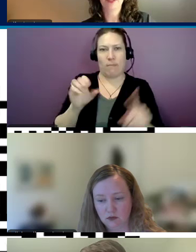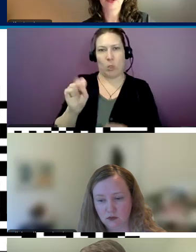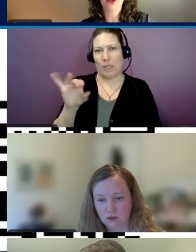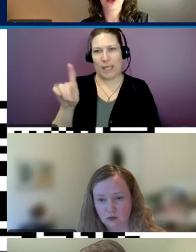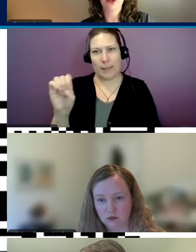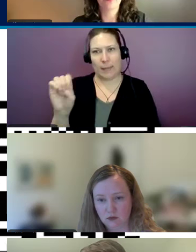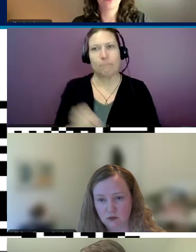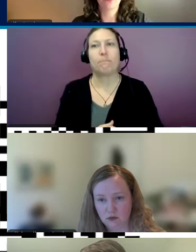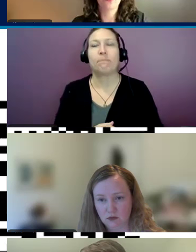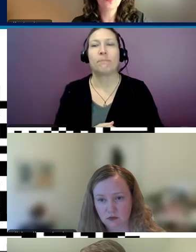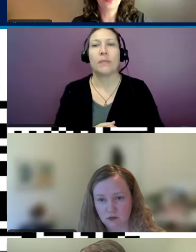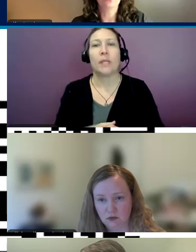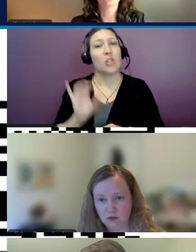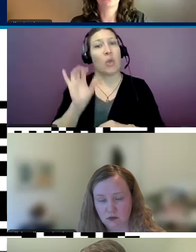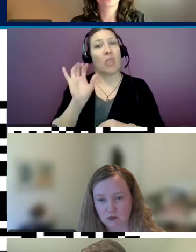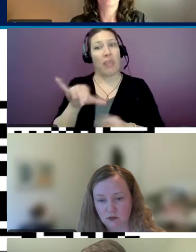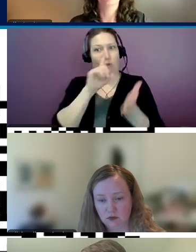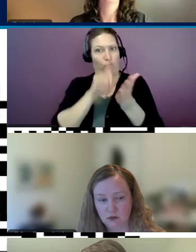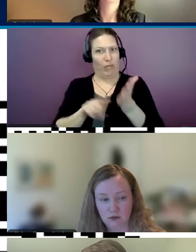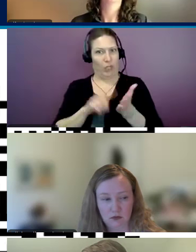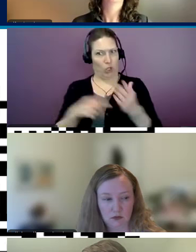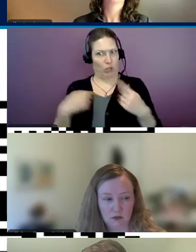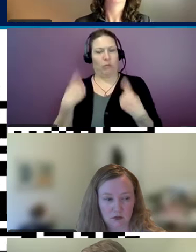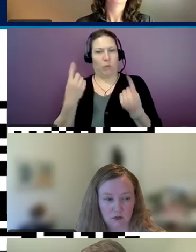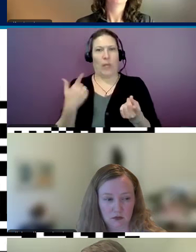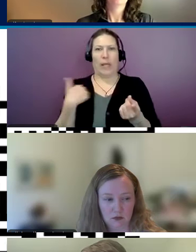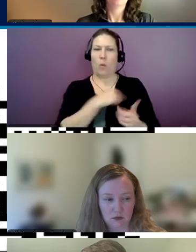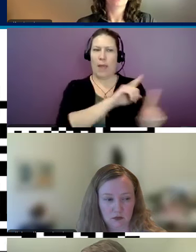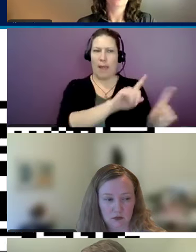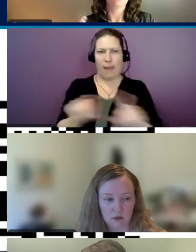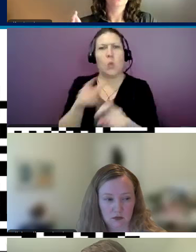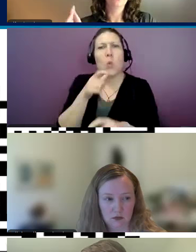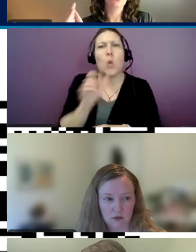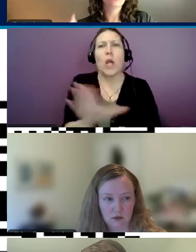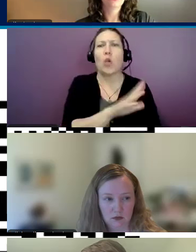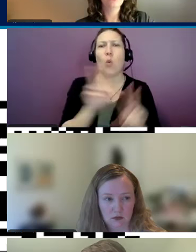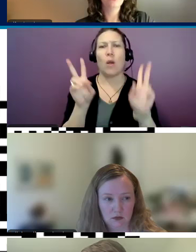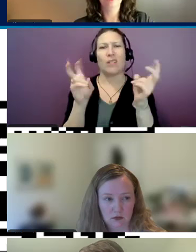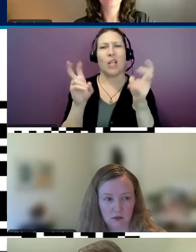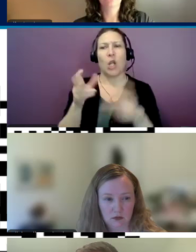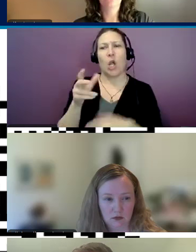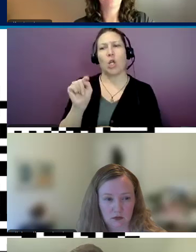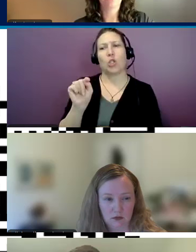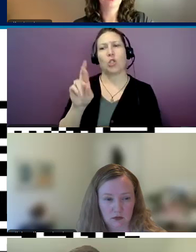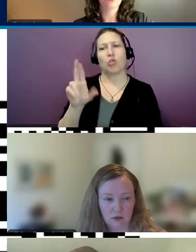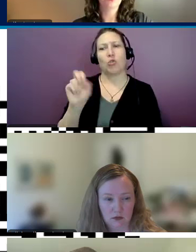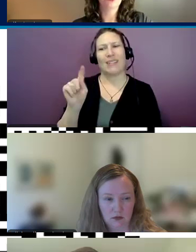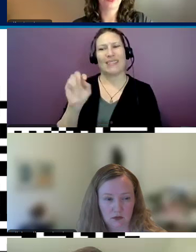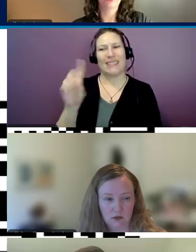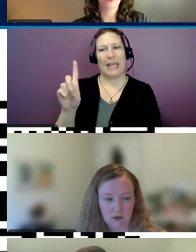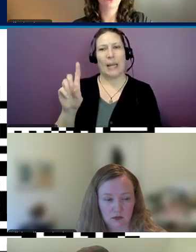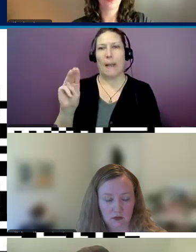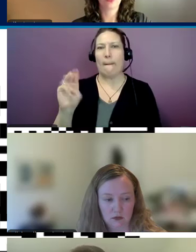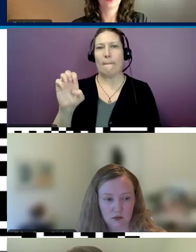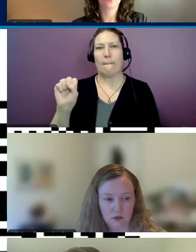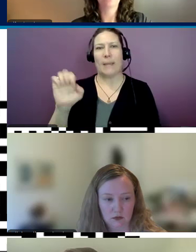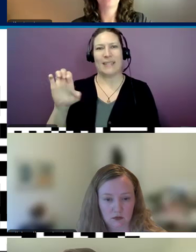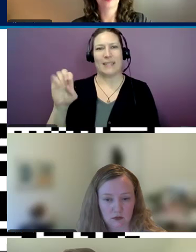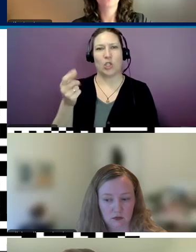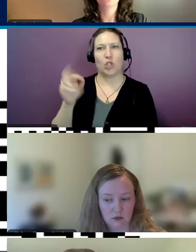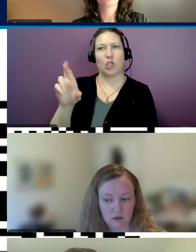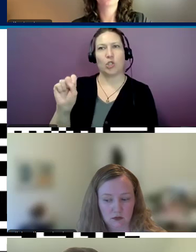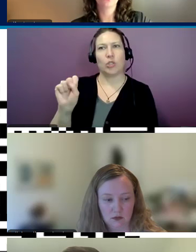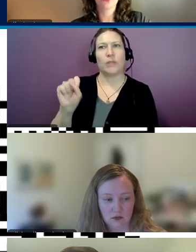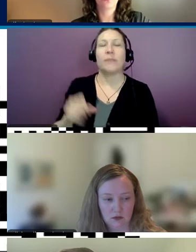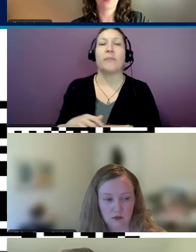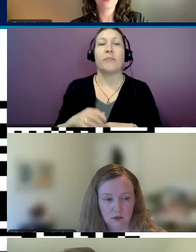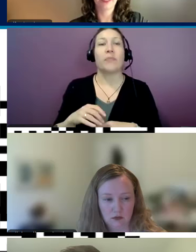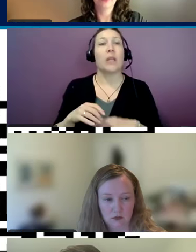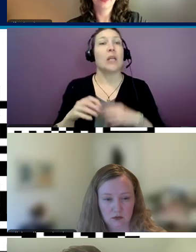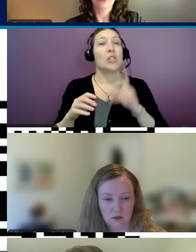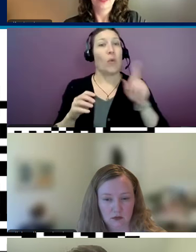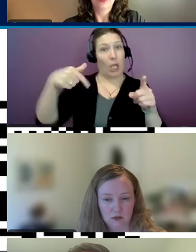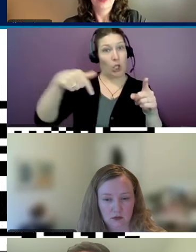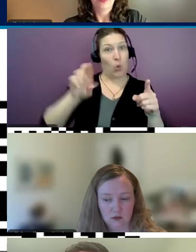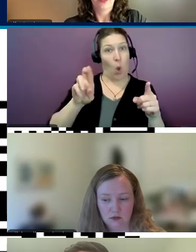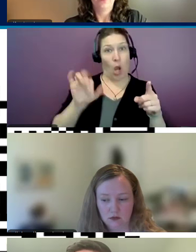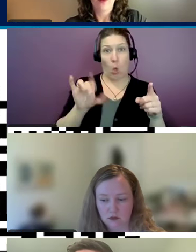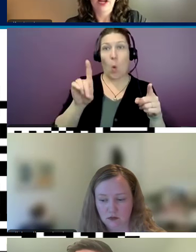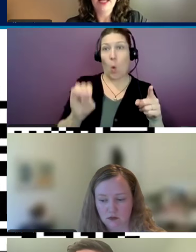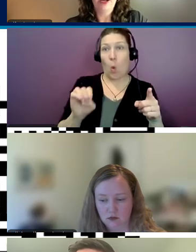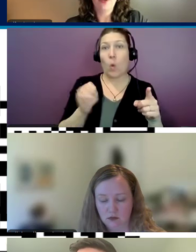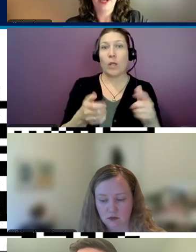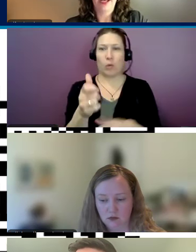And as part of that research, we asked them who are their trusted messengers. You can see the findings from that research at the QR code, that will take you straight to our website link.